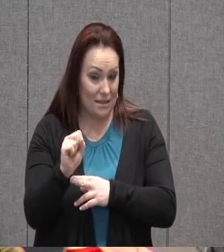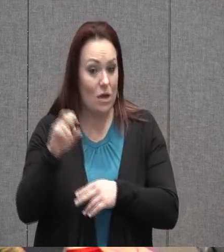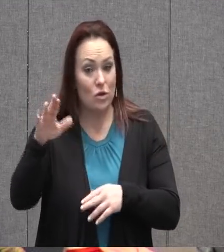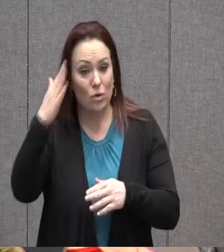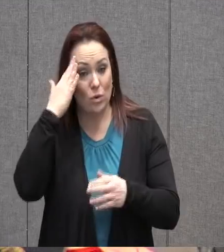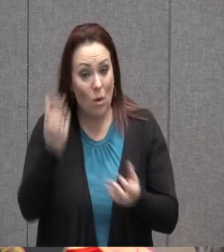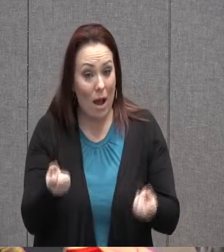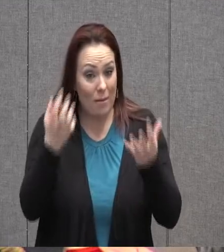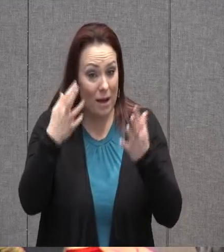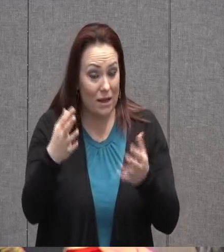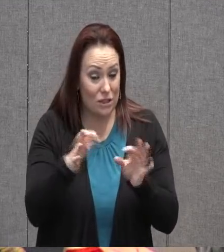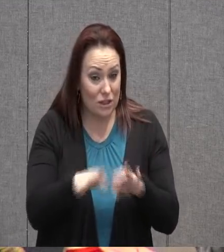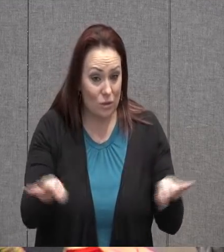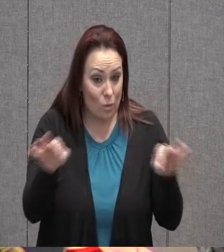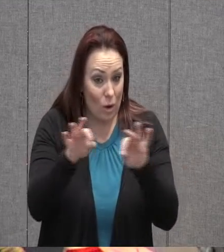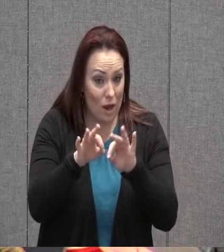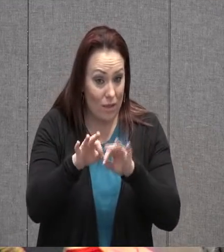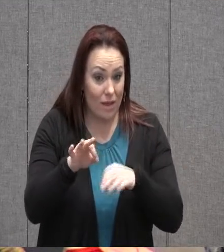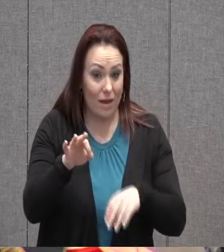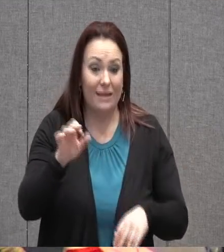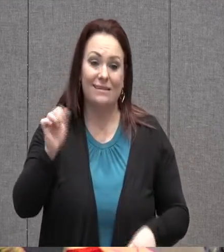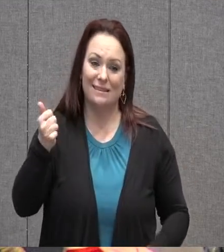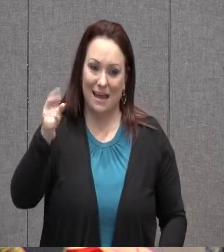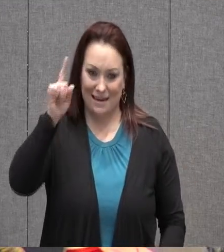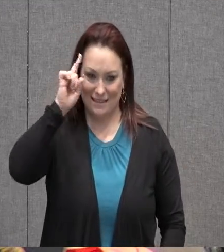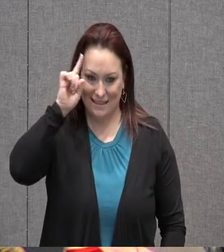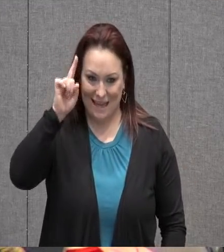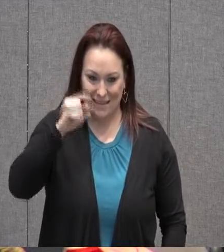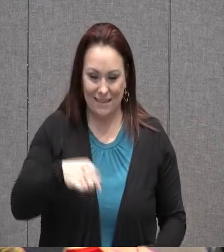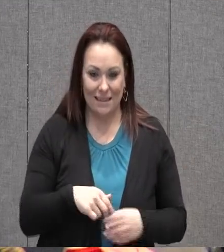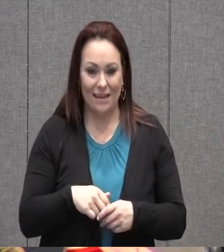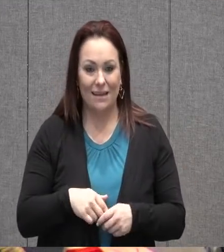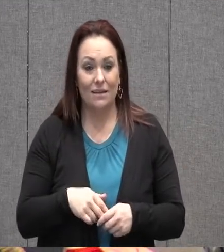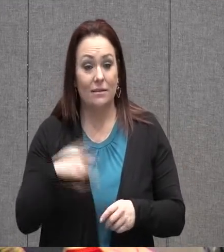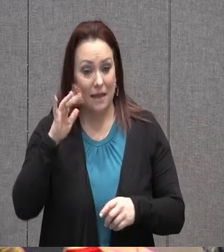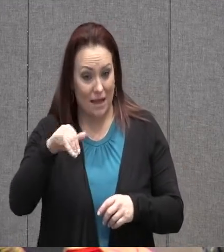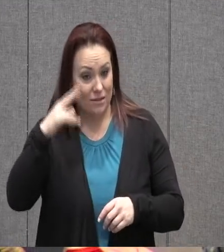10 cents, that's why the nickel was a half-dime, because five would be half.